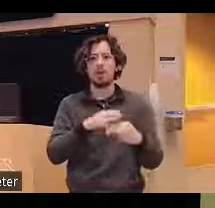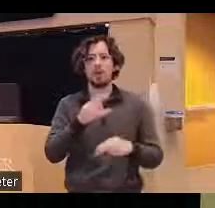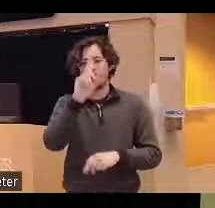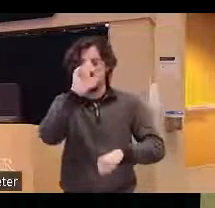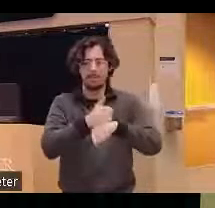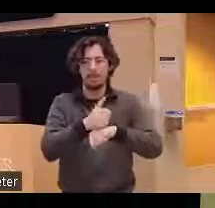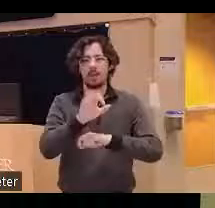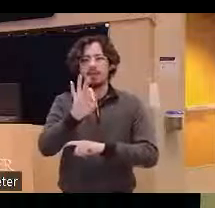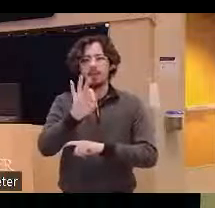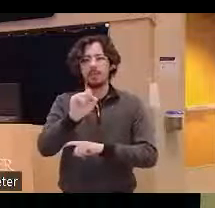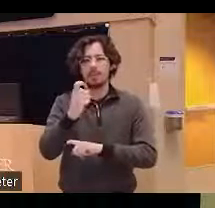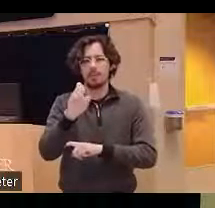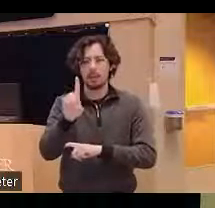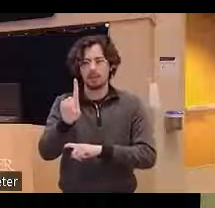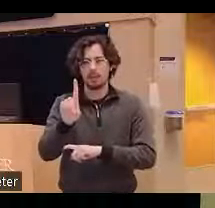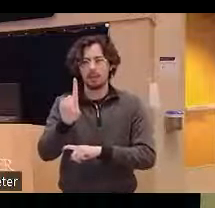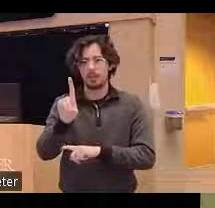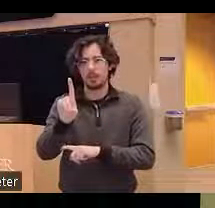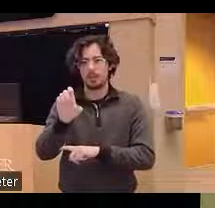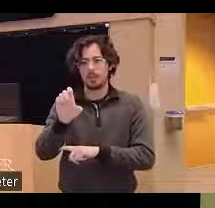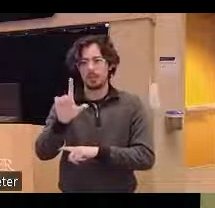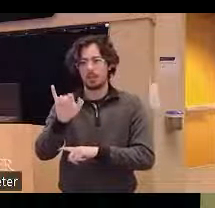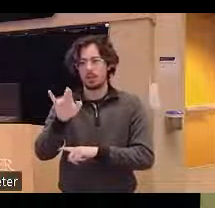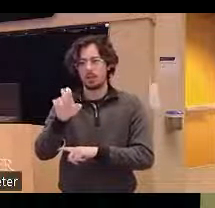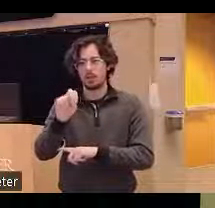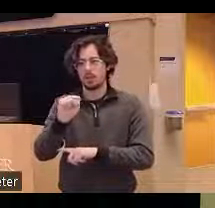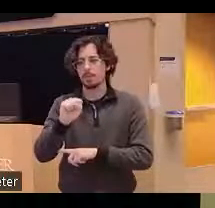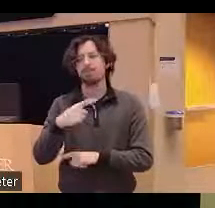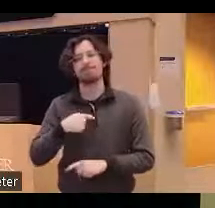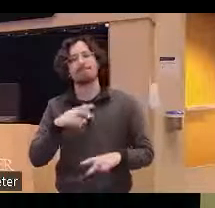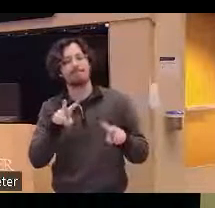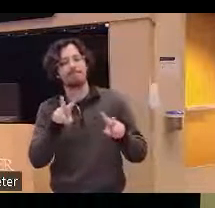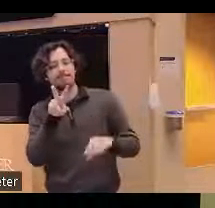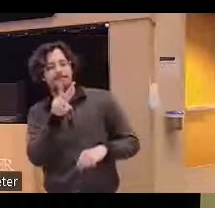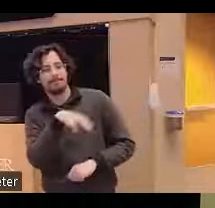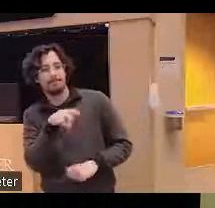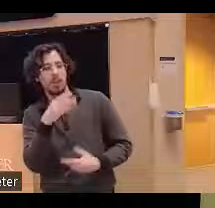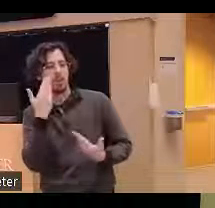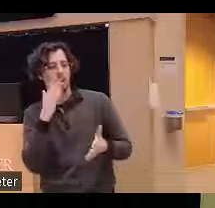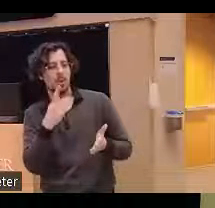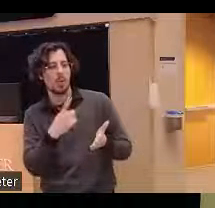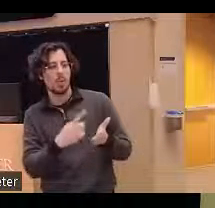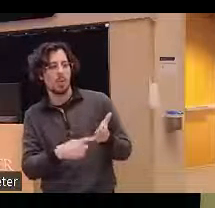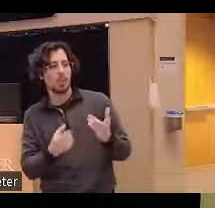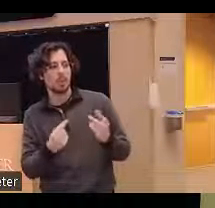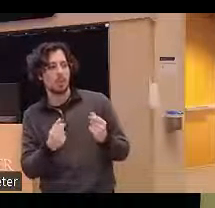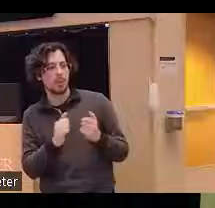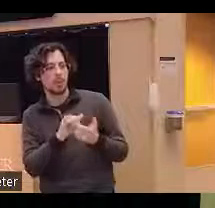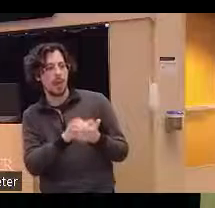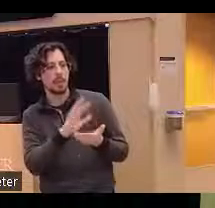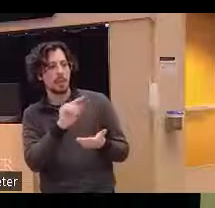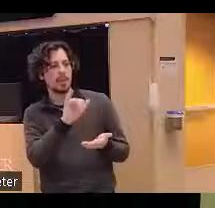know and I I didn't know what to make of that but I ended up with that forming my interest here in